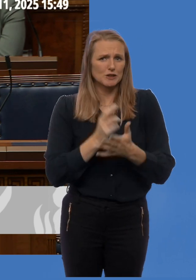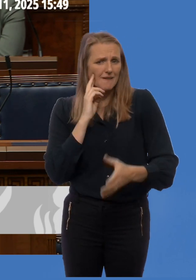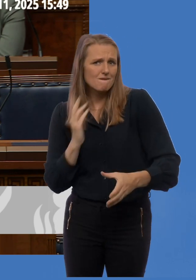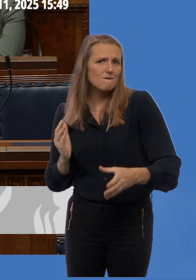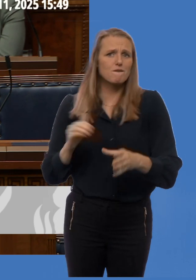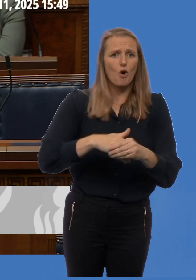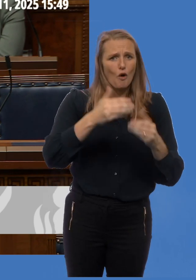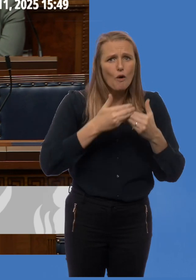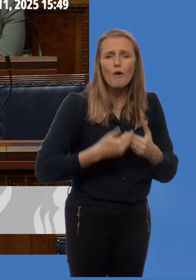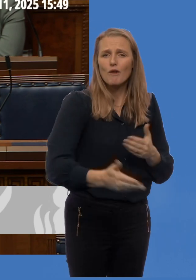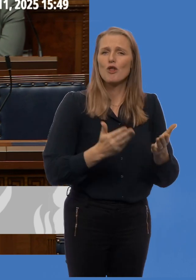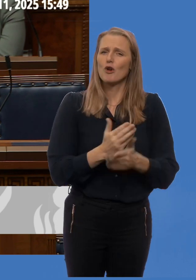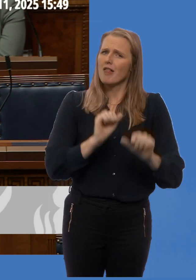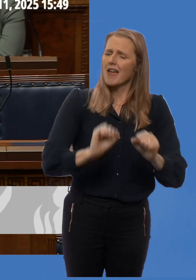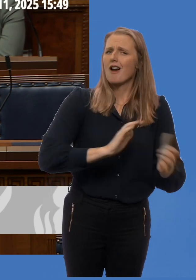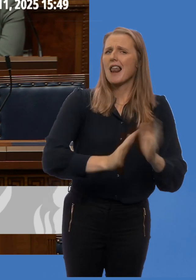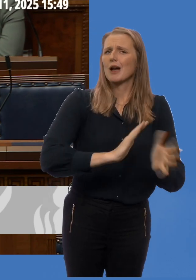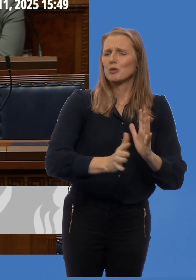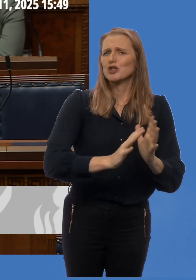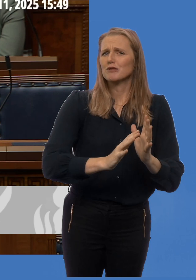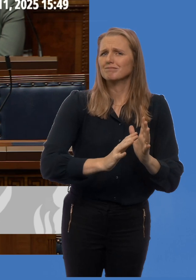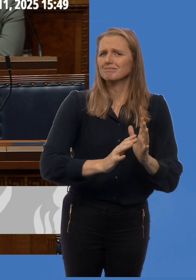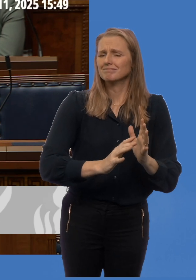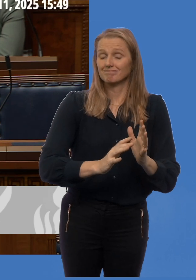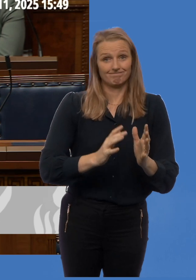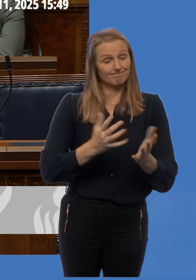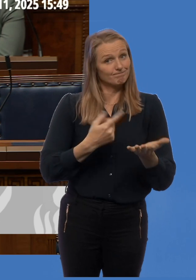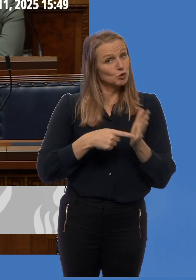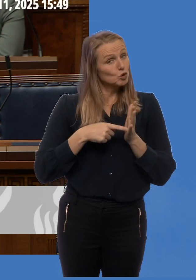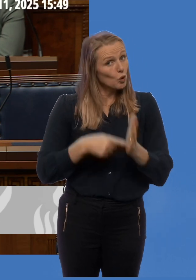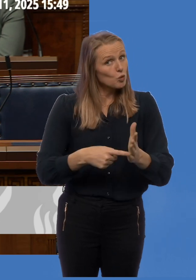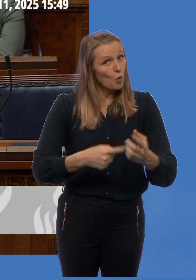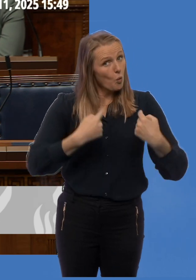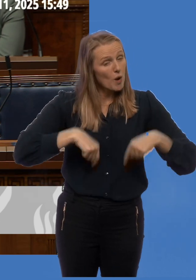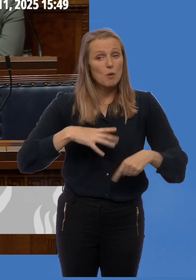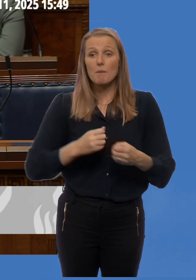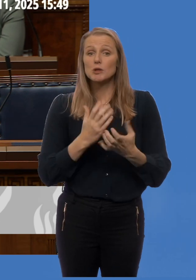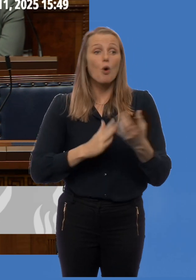It reinforces our commitment to equal participation and will set a new precedent for future engagement